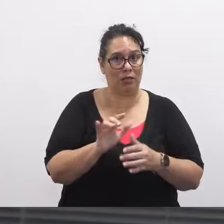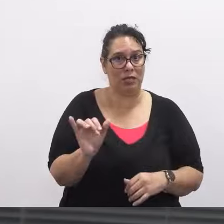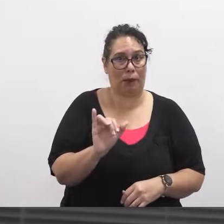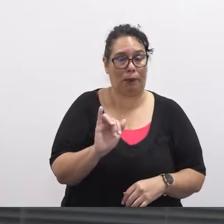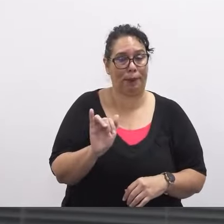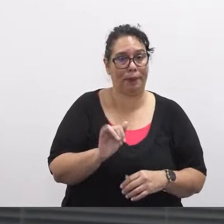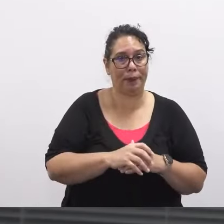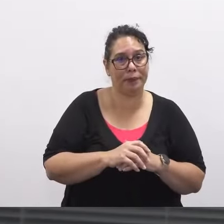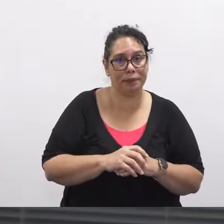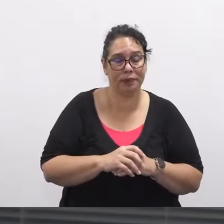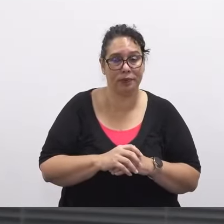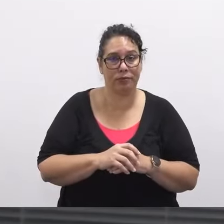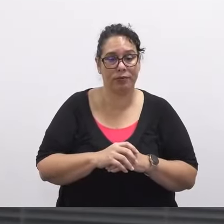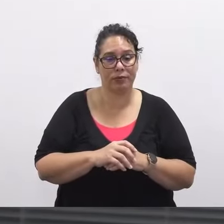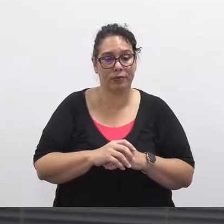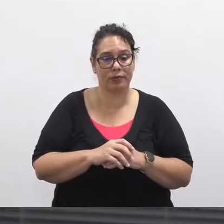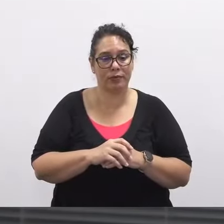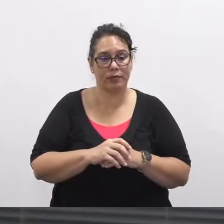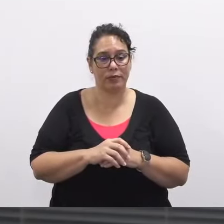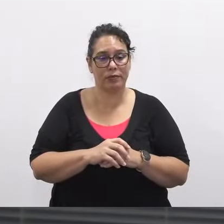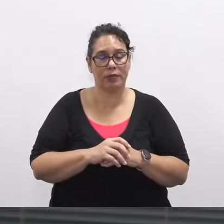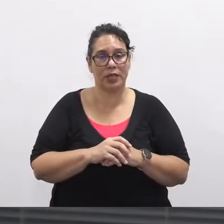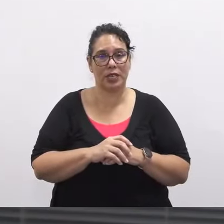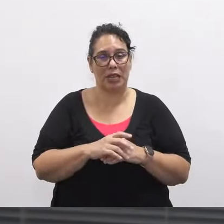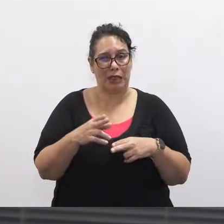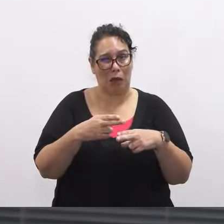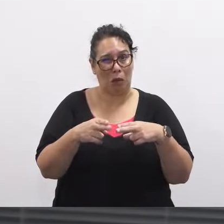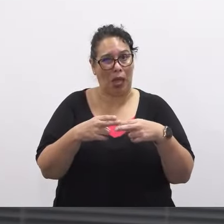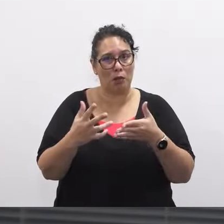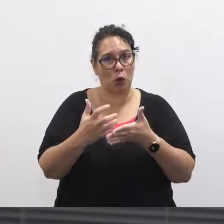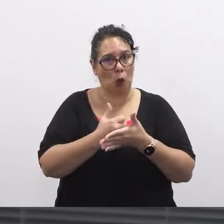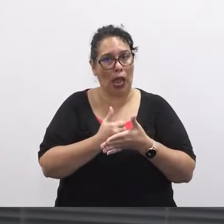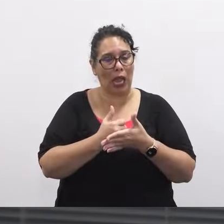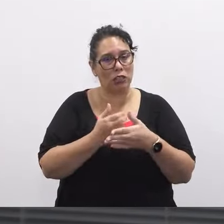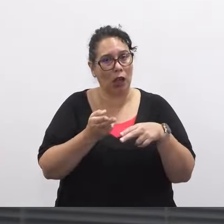And so the minimum wage has gone up almost $11 an hour